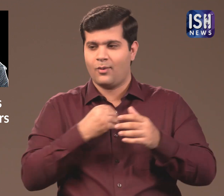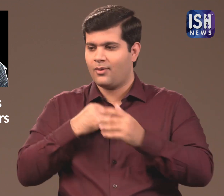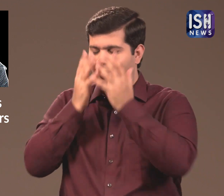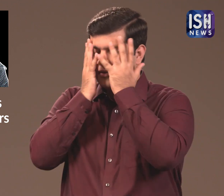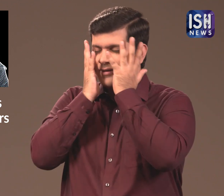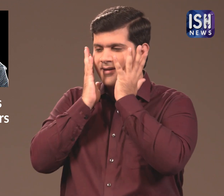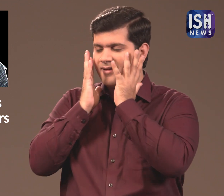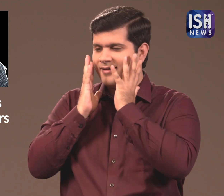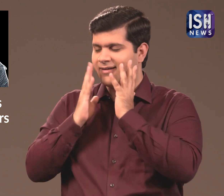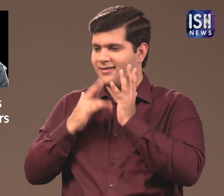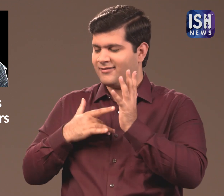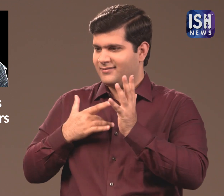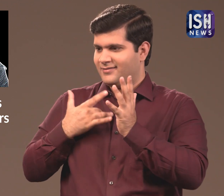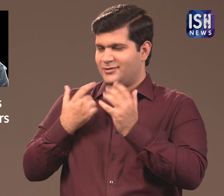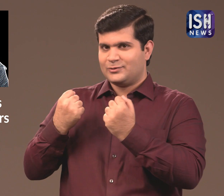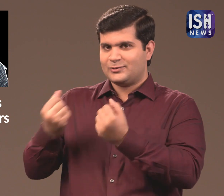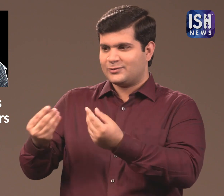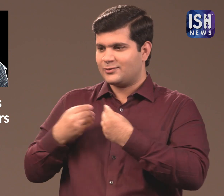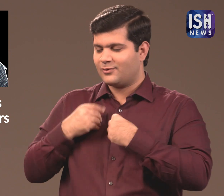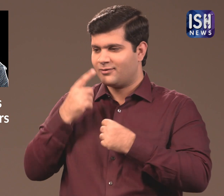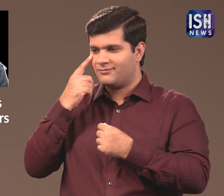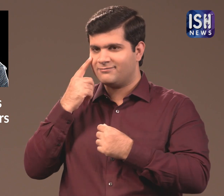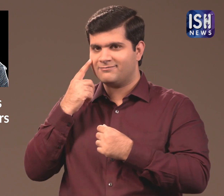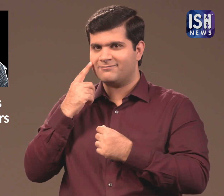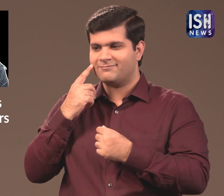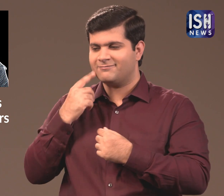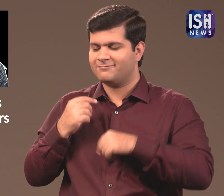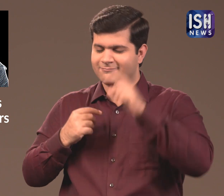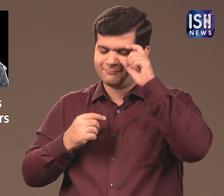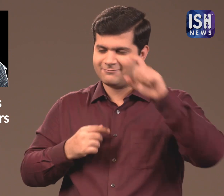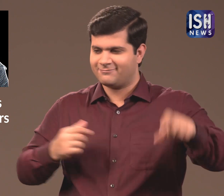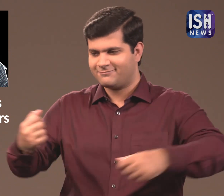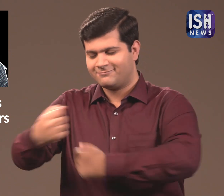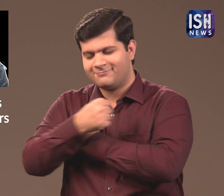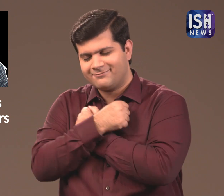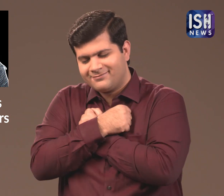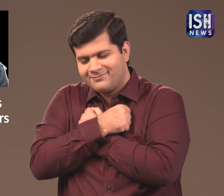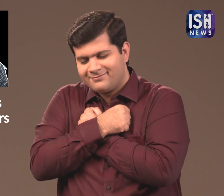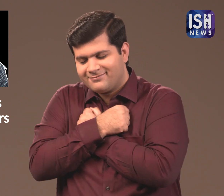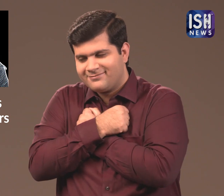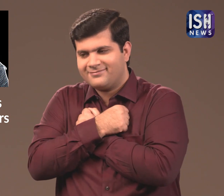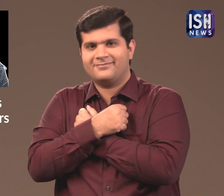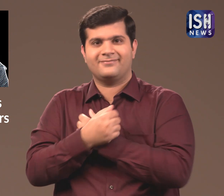When Roshan touched his face, the doctor started crying and became very emotional. He removed his glasses and hugged him.